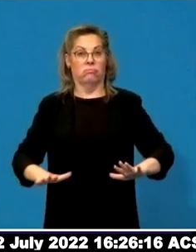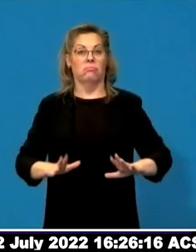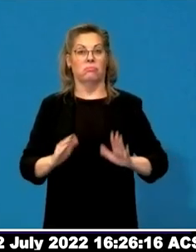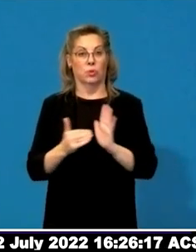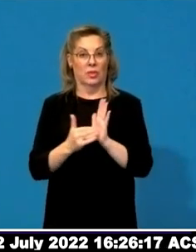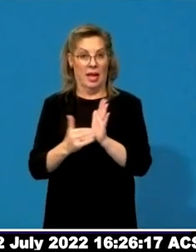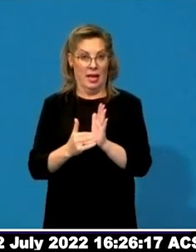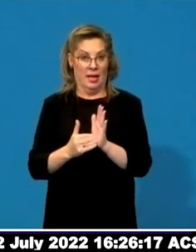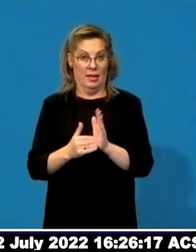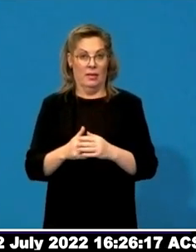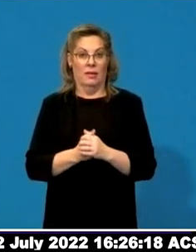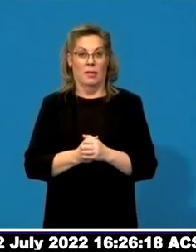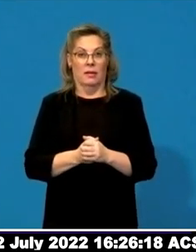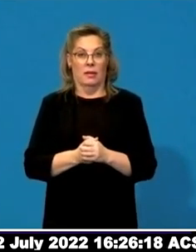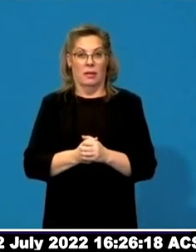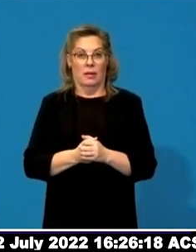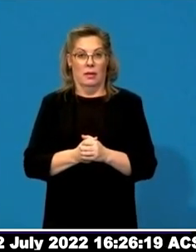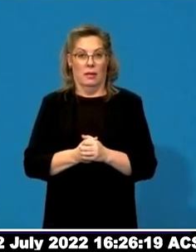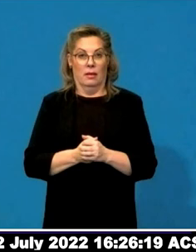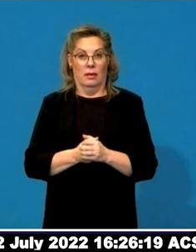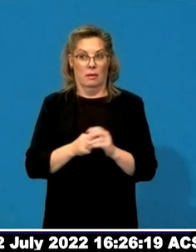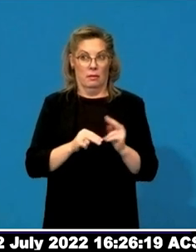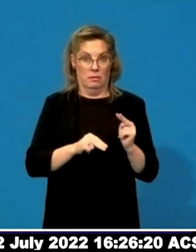Mr Griffin is threatening to take your place again.